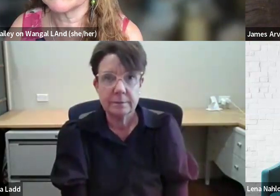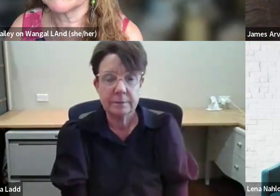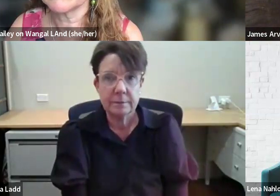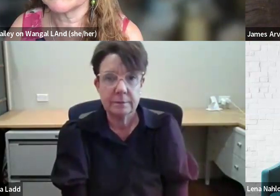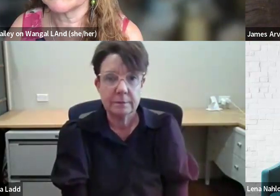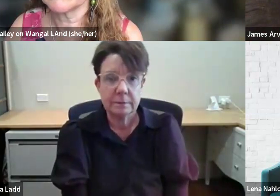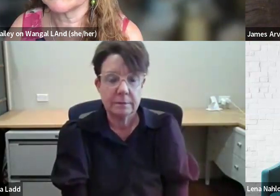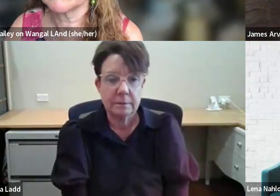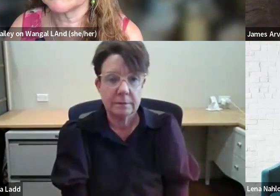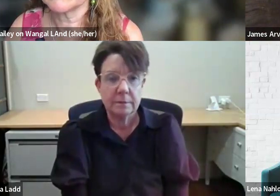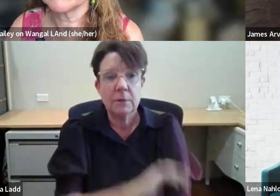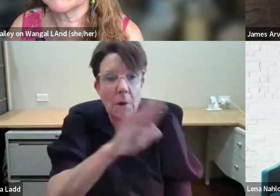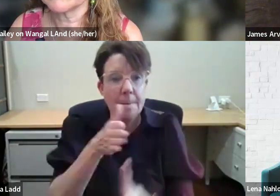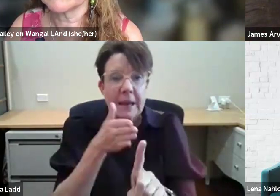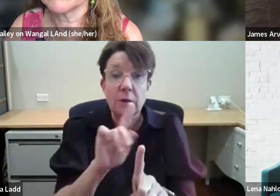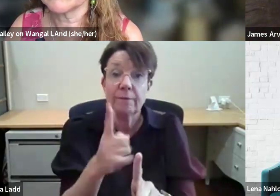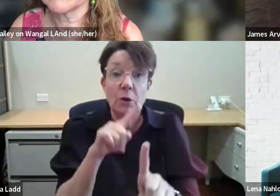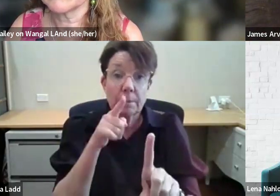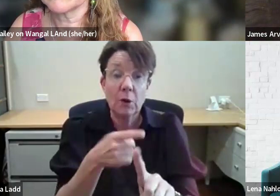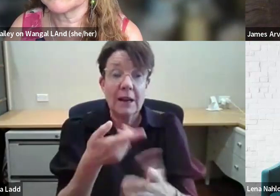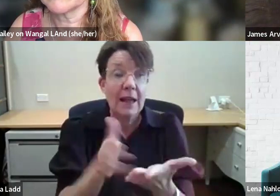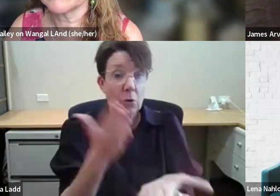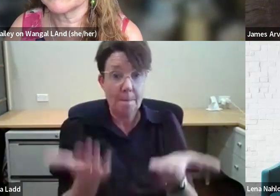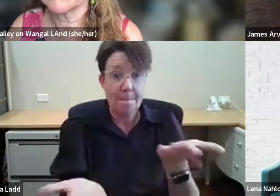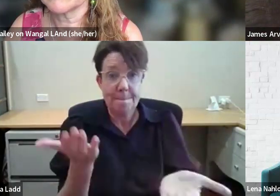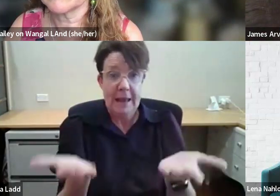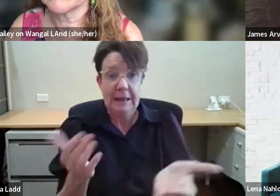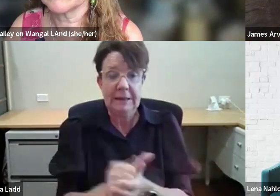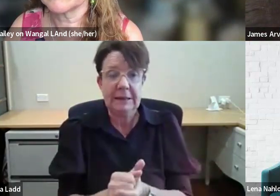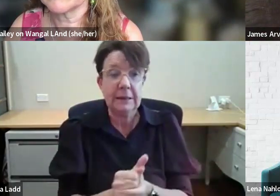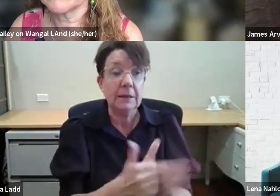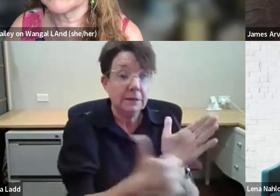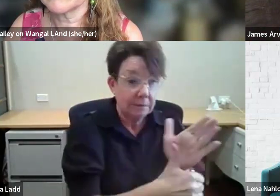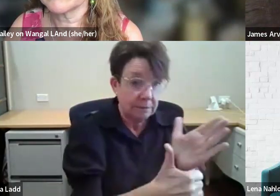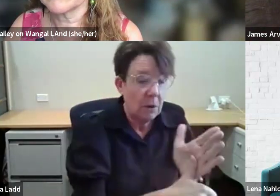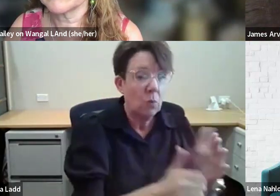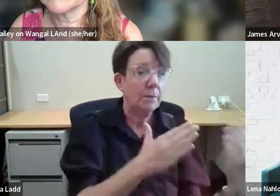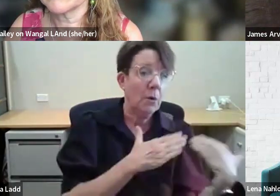in sustaining the organisation, but also that other sustainability, the other important points of sustainability?